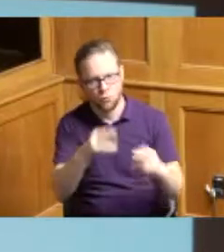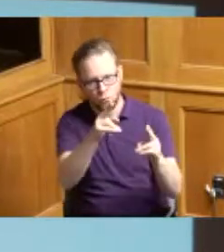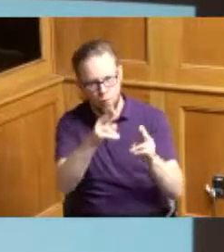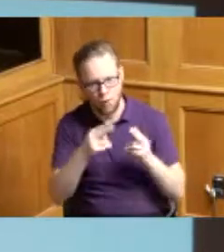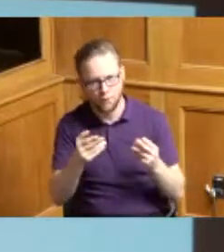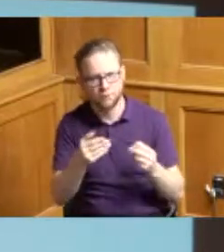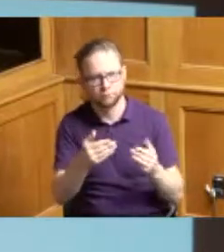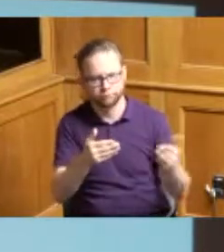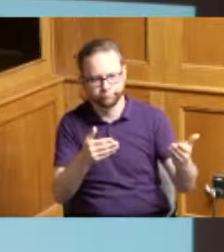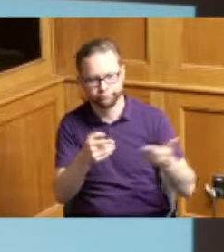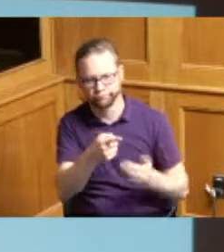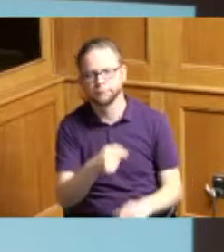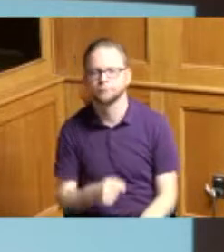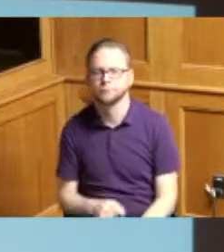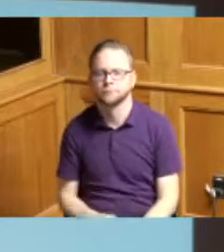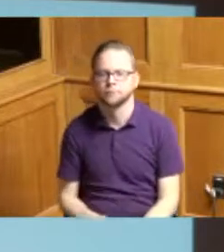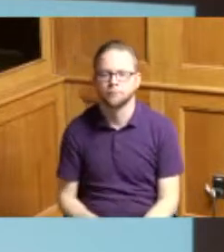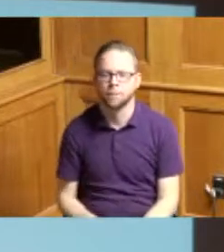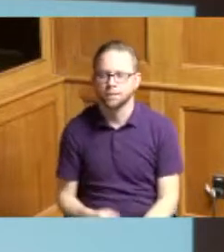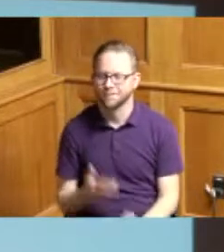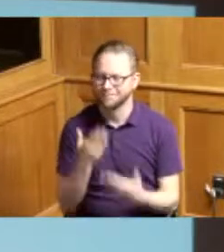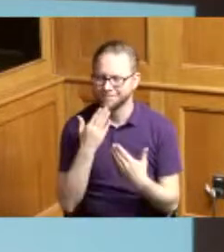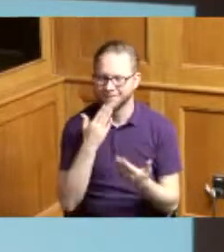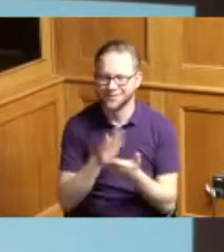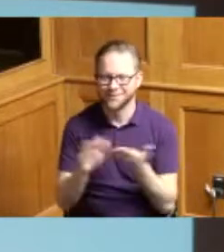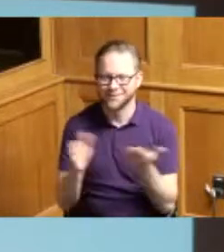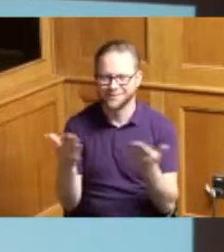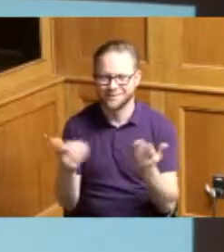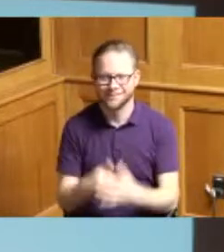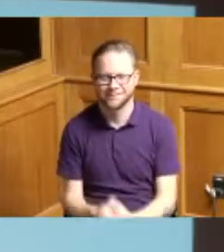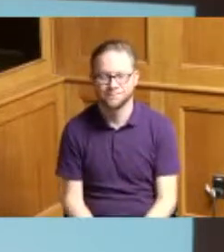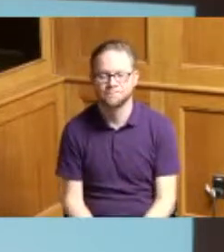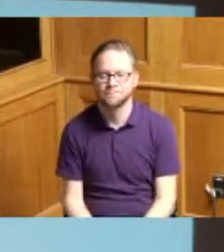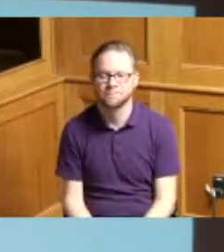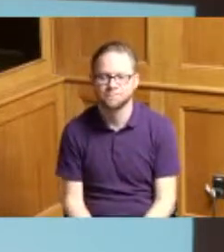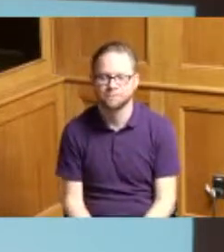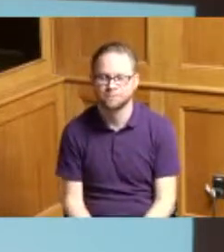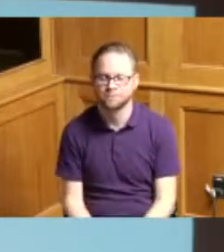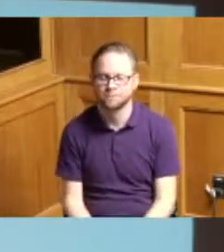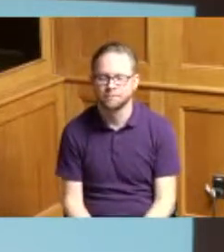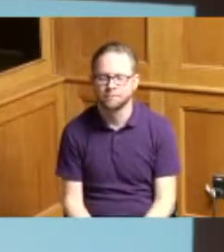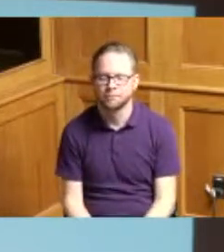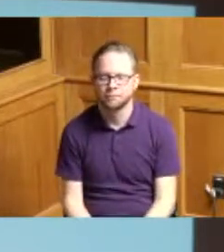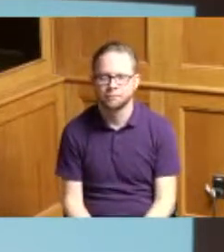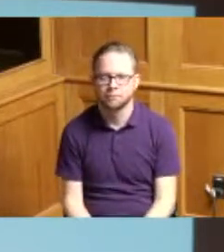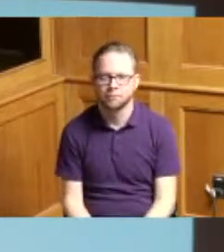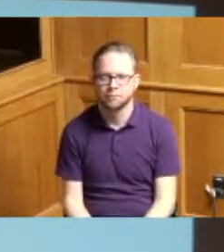good afternoon Commissioners pleasure to be here today so I'm going to give a brief explanation of